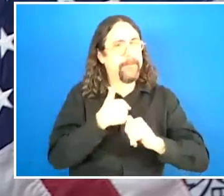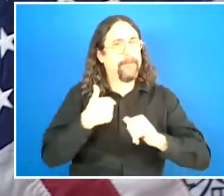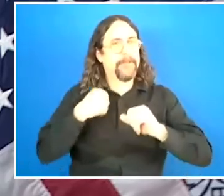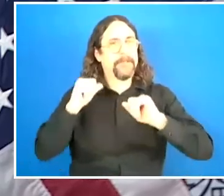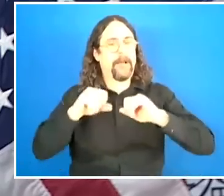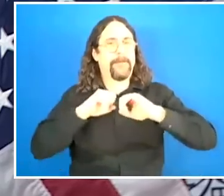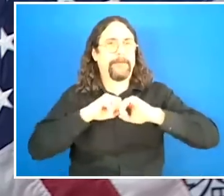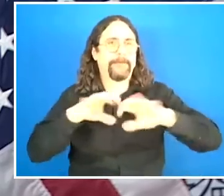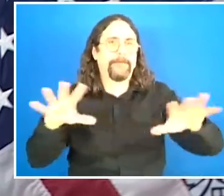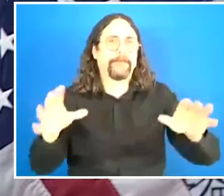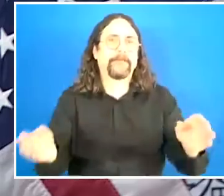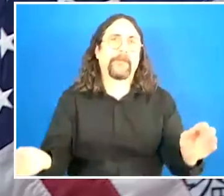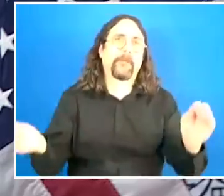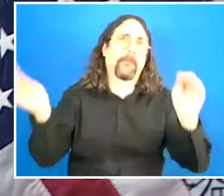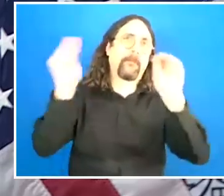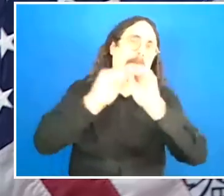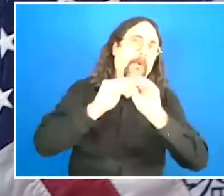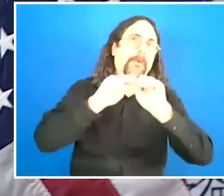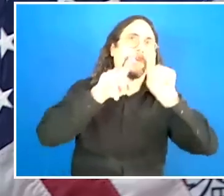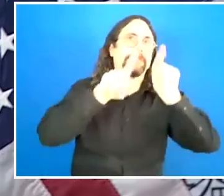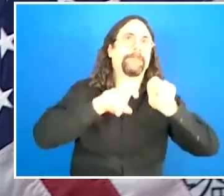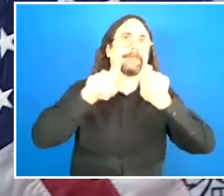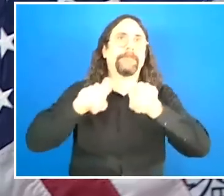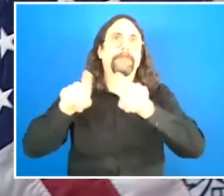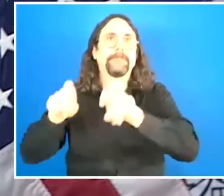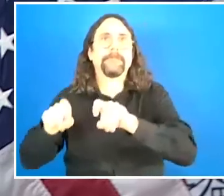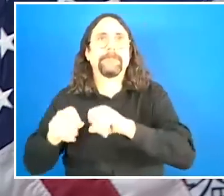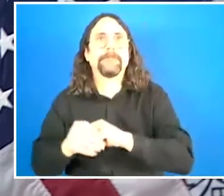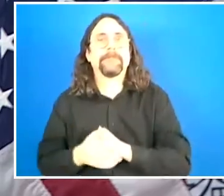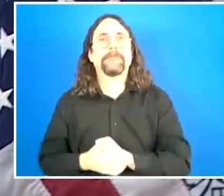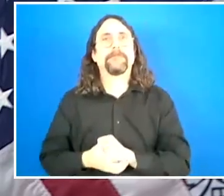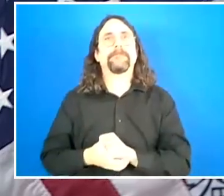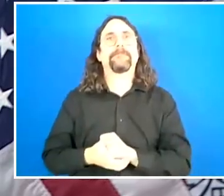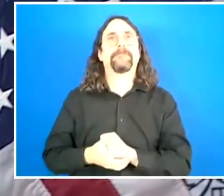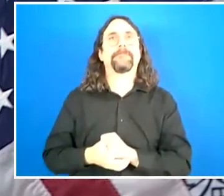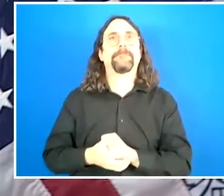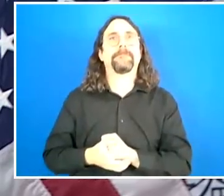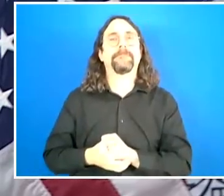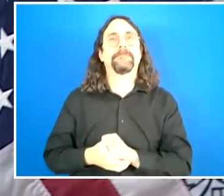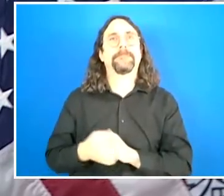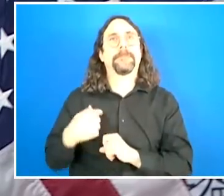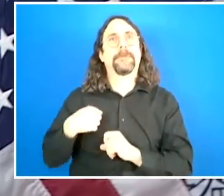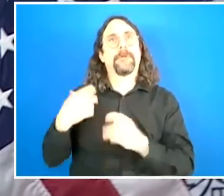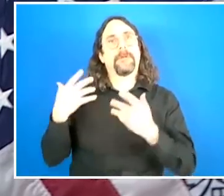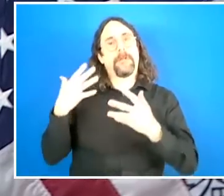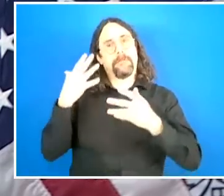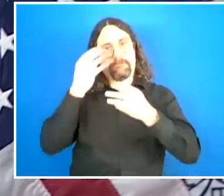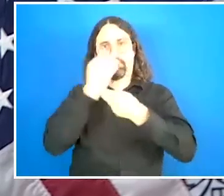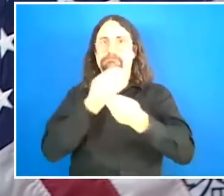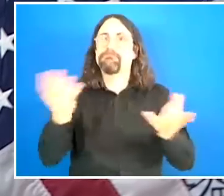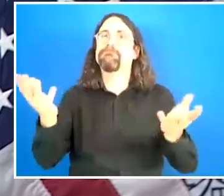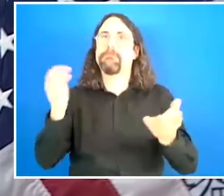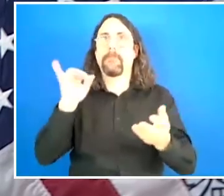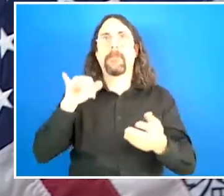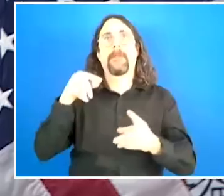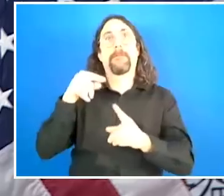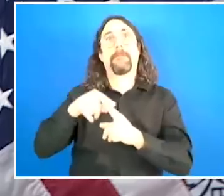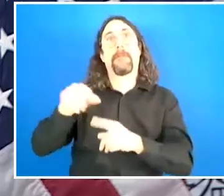NDKI, ANTI BODY TESTING WHICH YOU KNOW, HAVE BEEN CLEAR AND O UR HEALTH LEADERSHIP HAS BEEN CLEAR